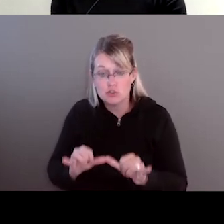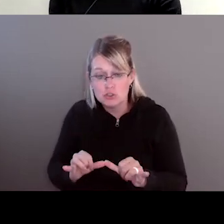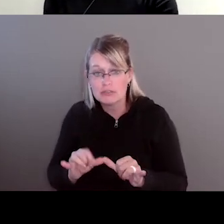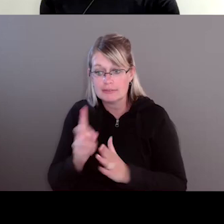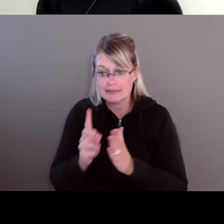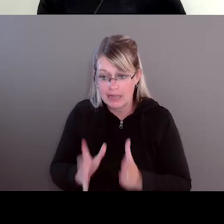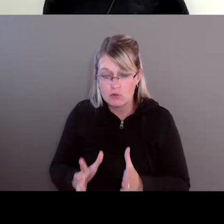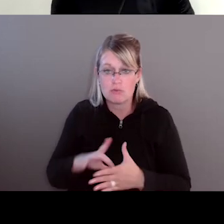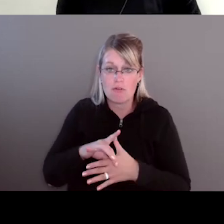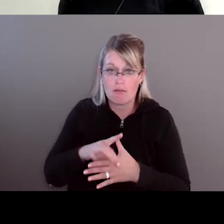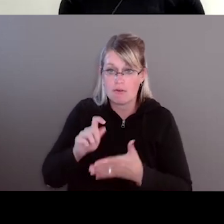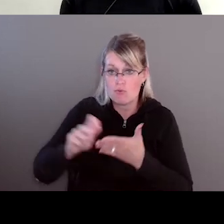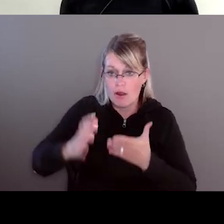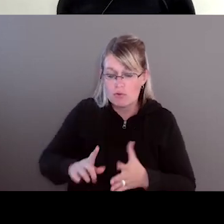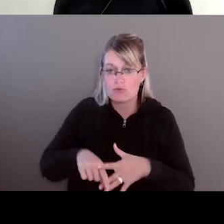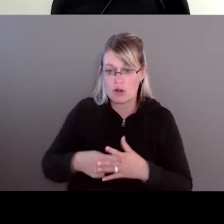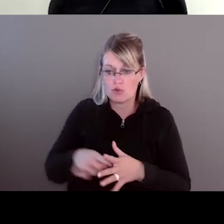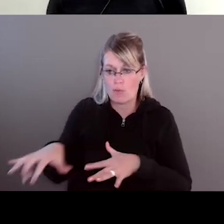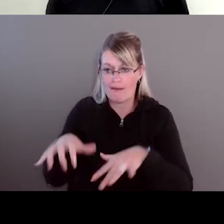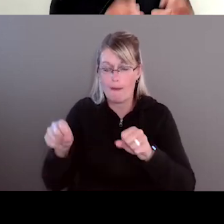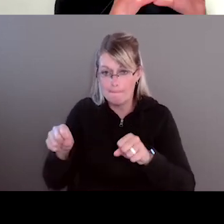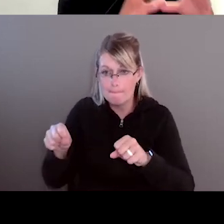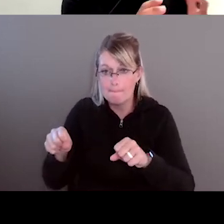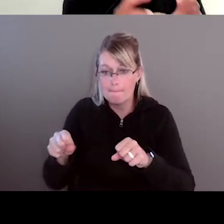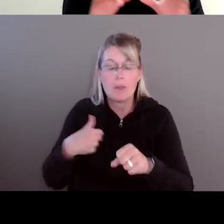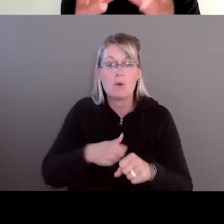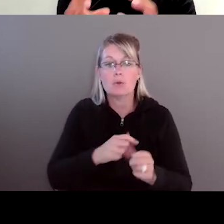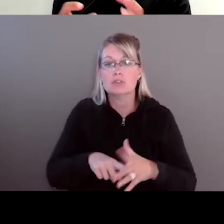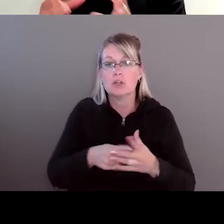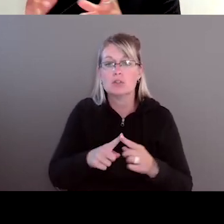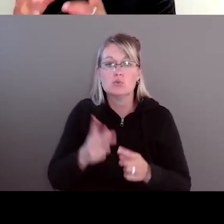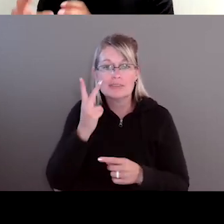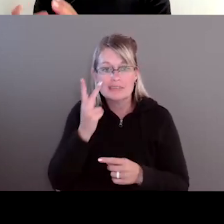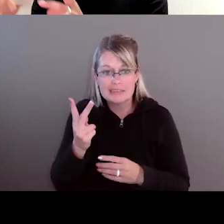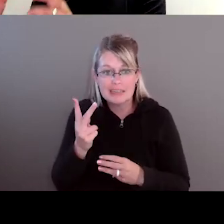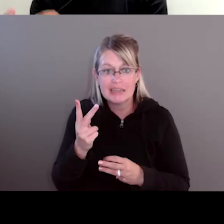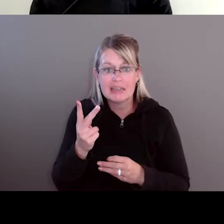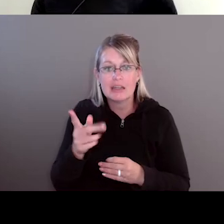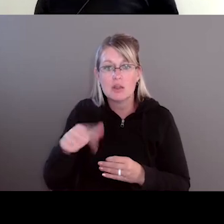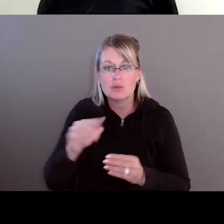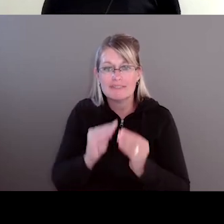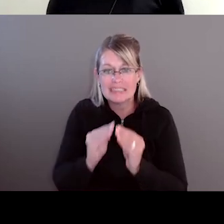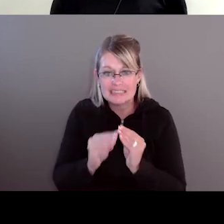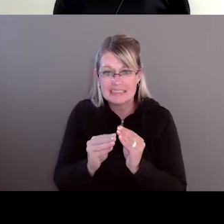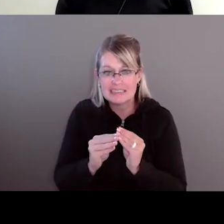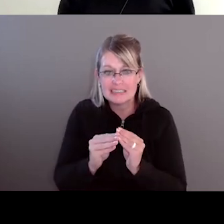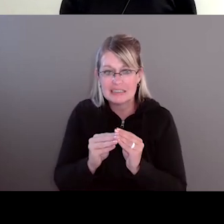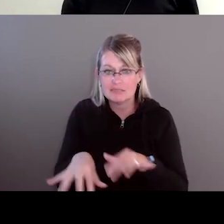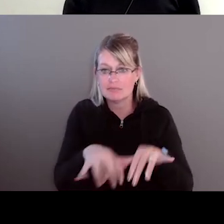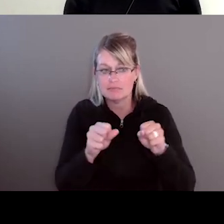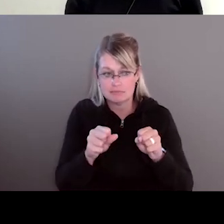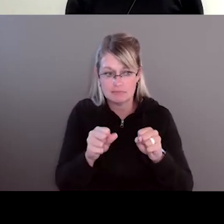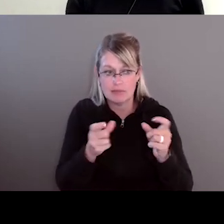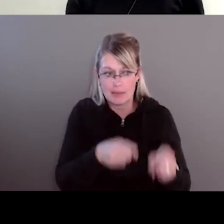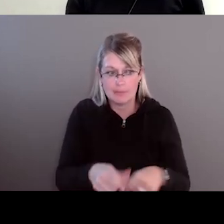and content writers started to adopt them, we started to see these incremental fixes take hold.